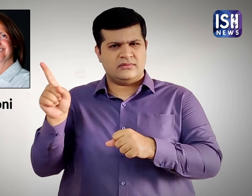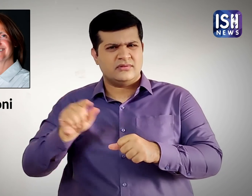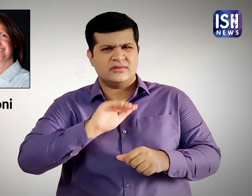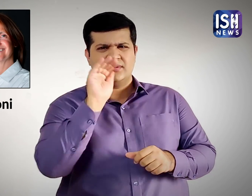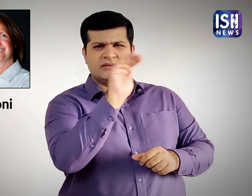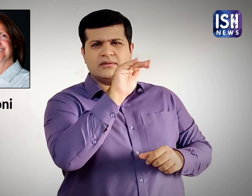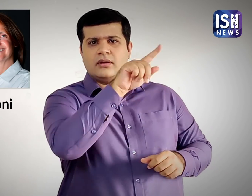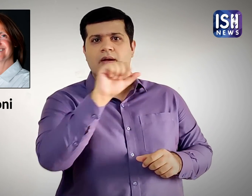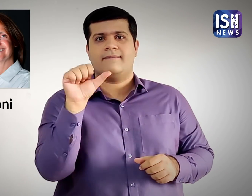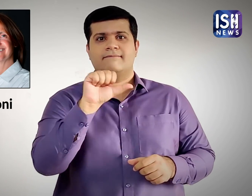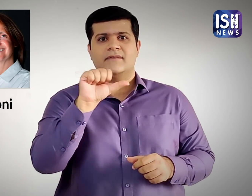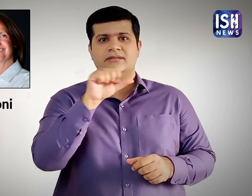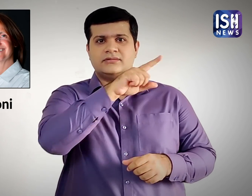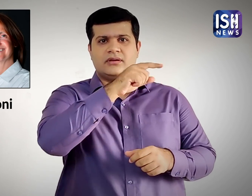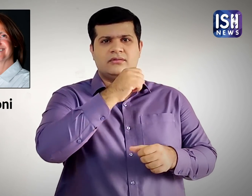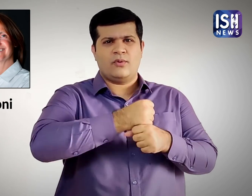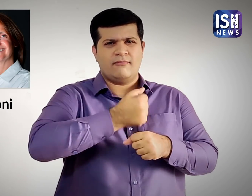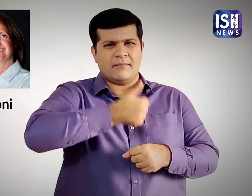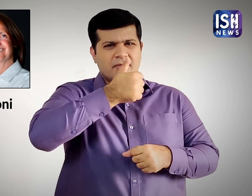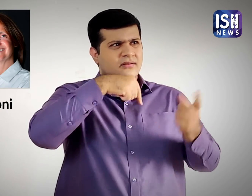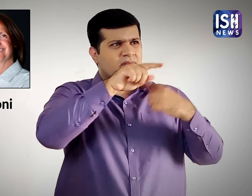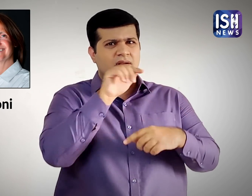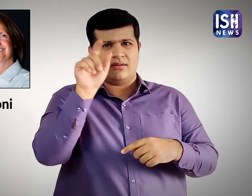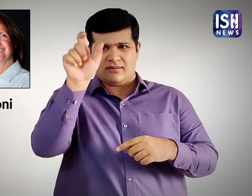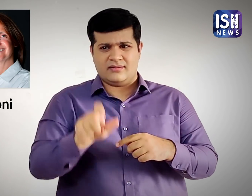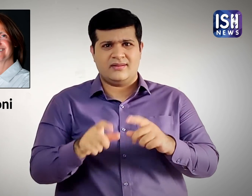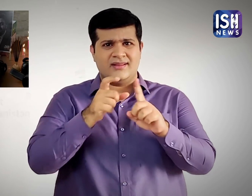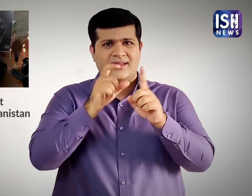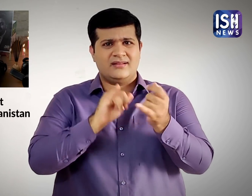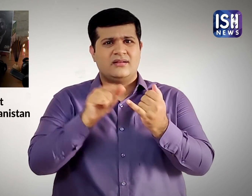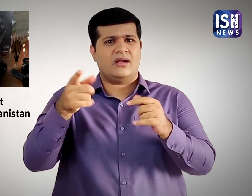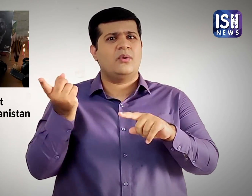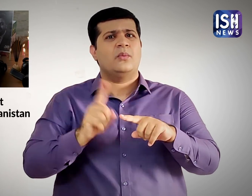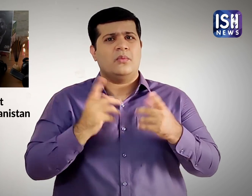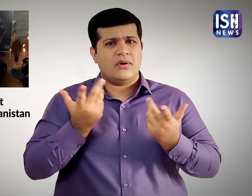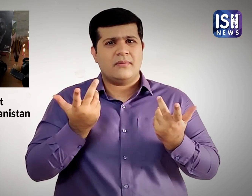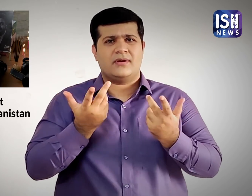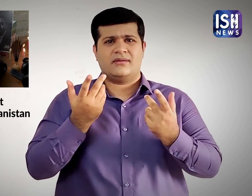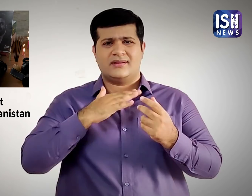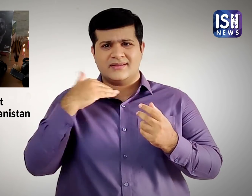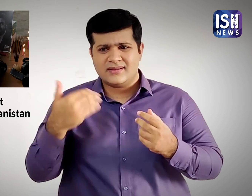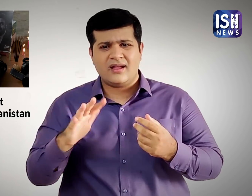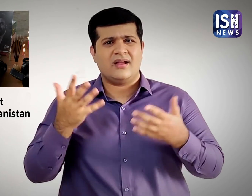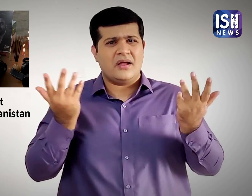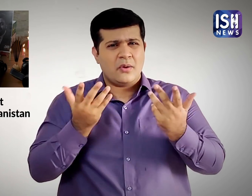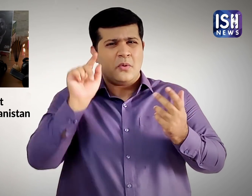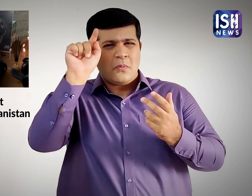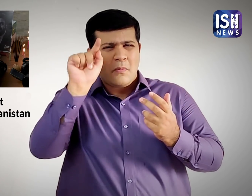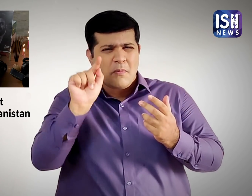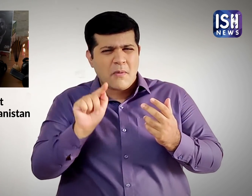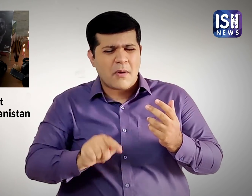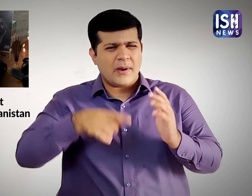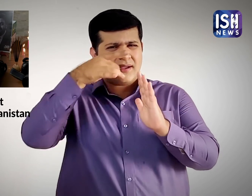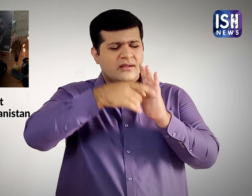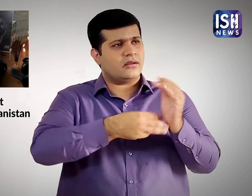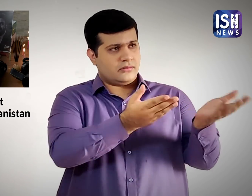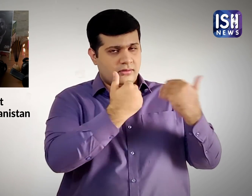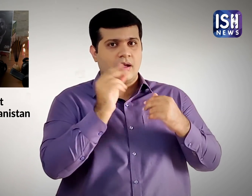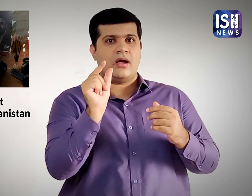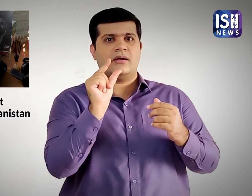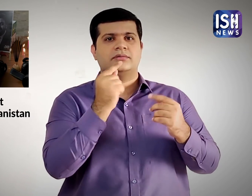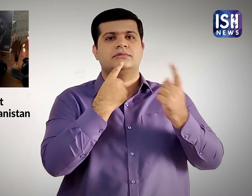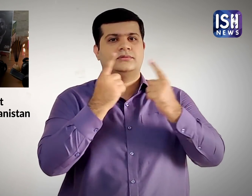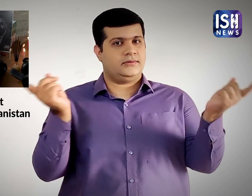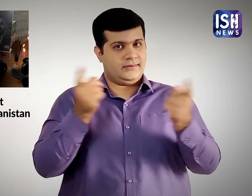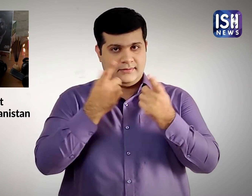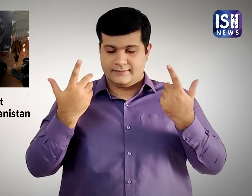have urgently seeked more information on Siddiqui's death.